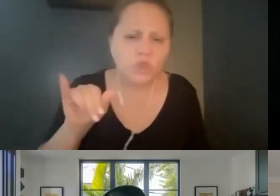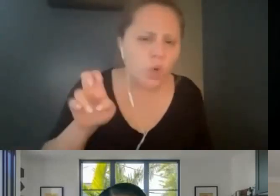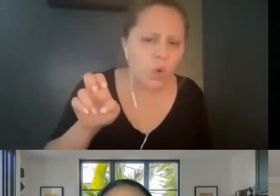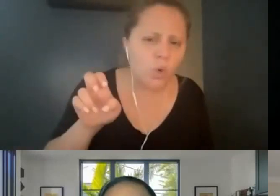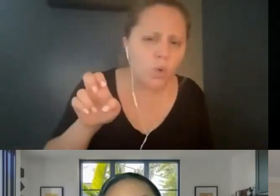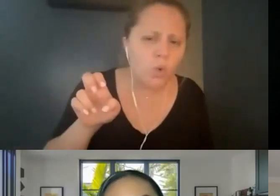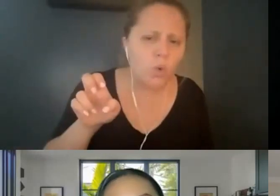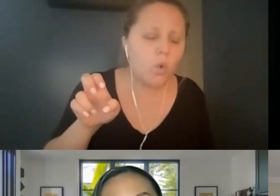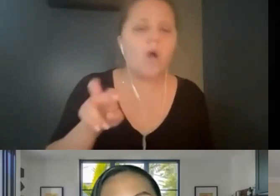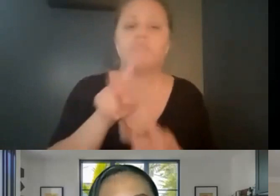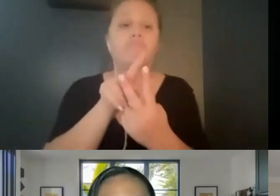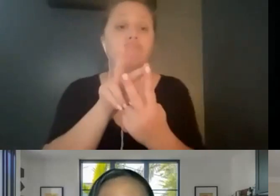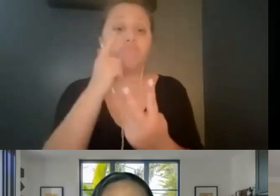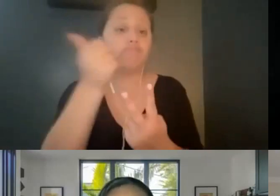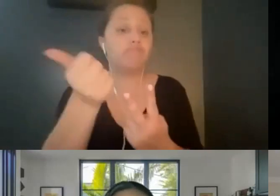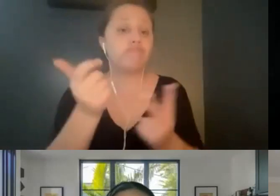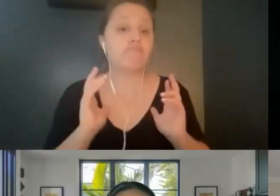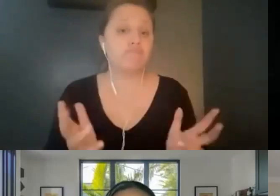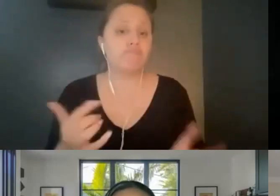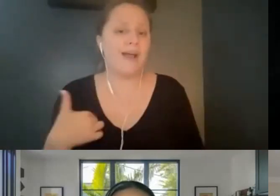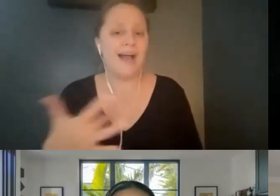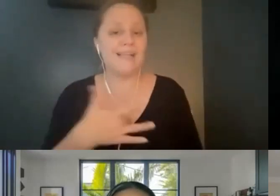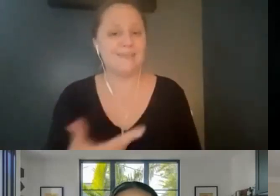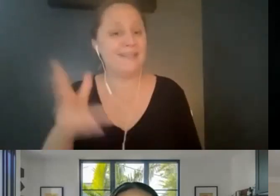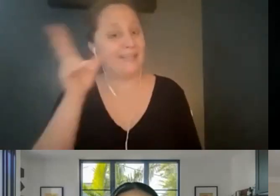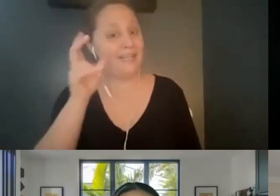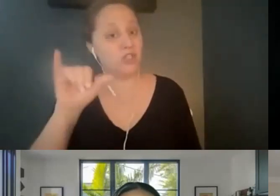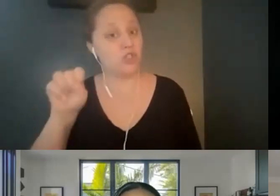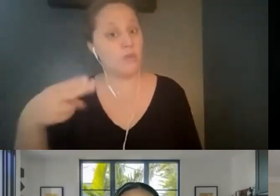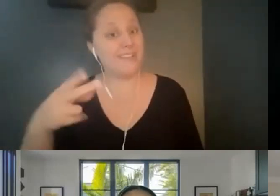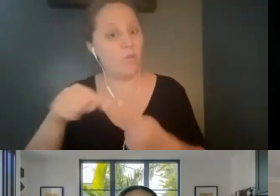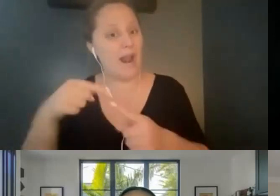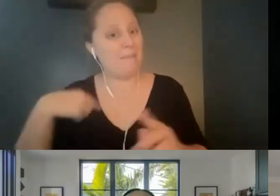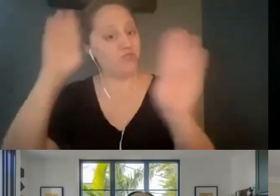Joe: Either way is fine. Typically, I hear a Joseph when I'm in trouble but either way is fine.